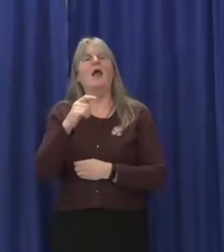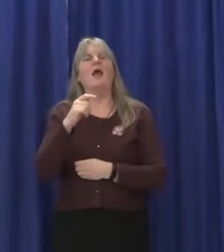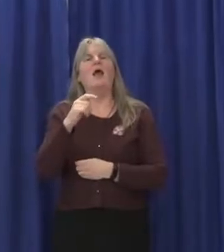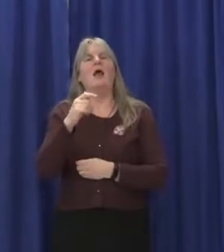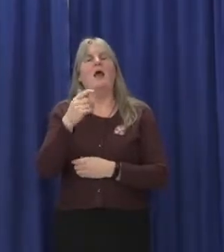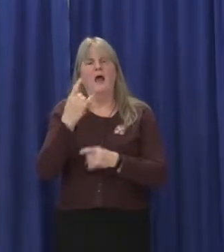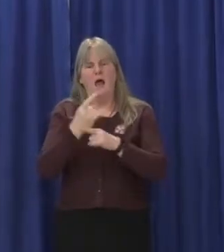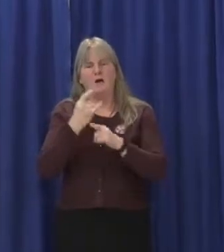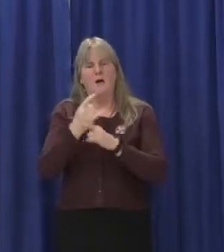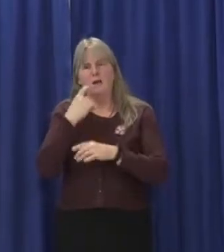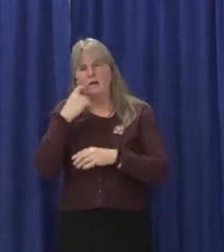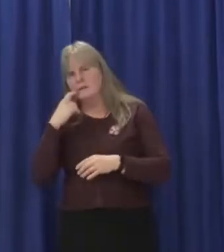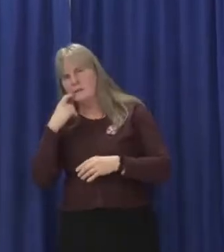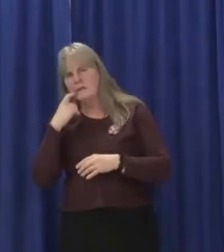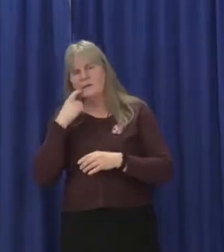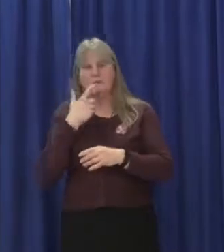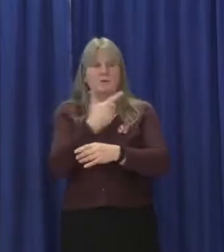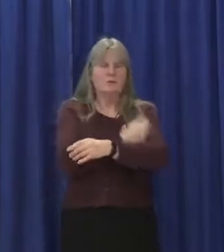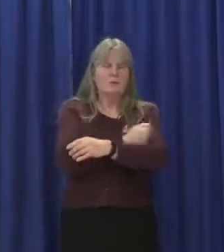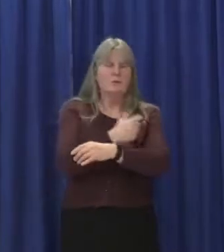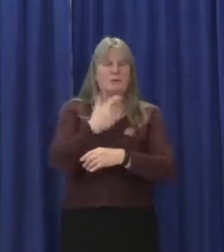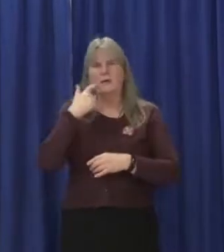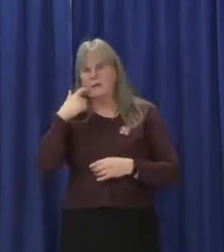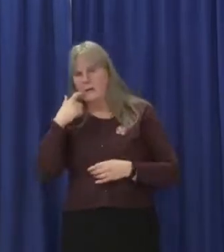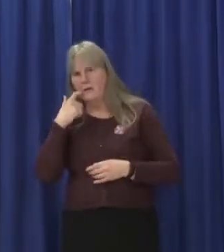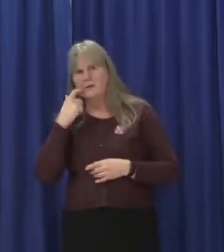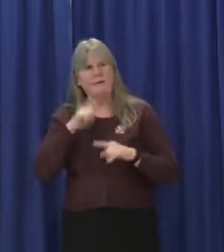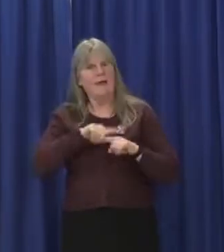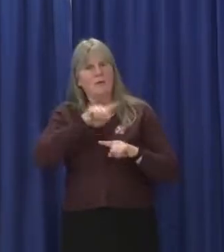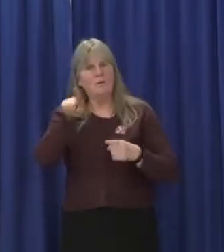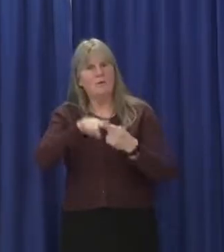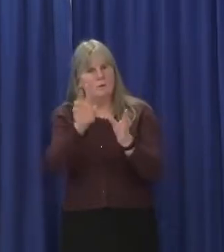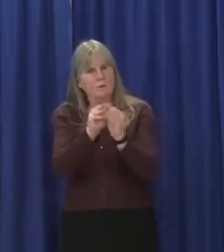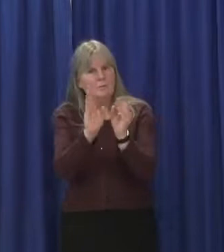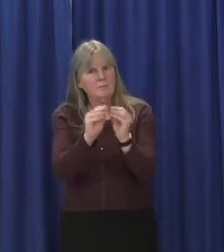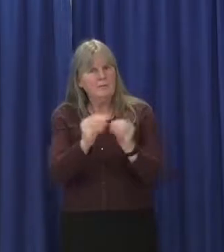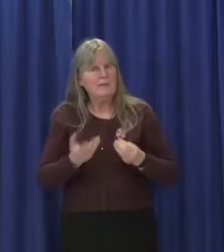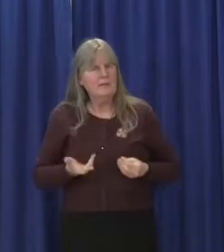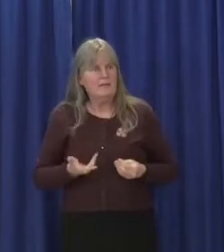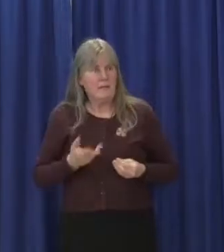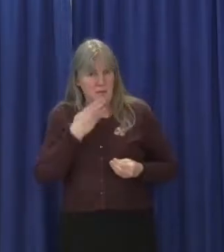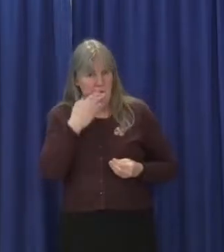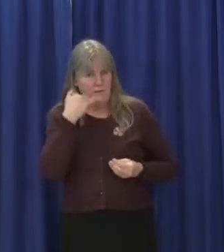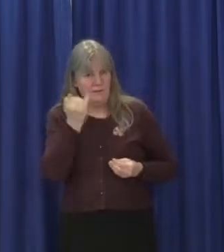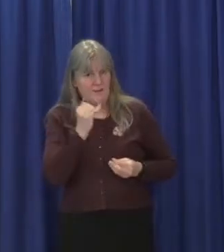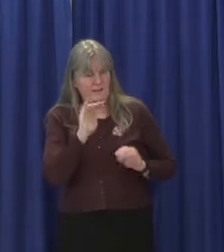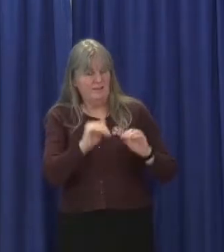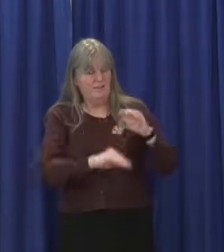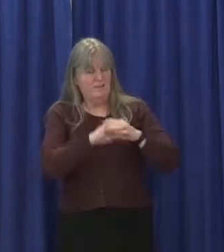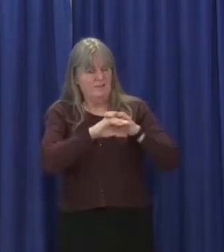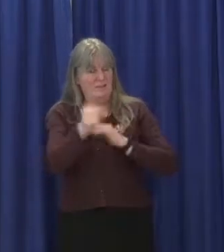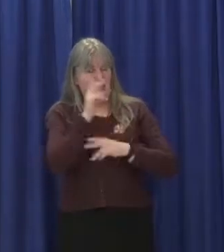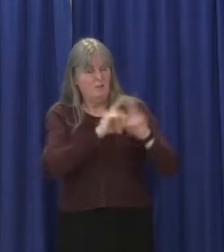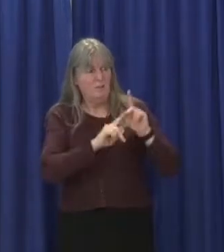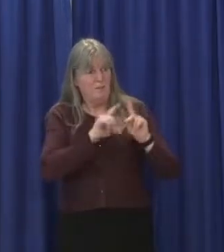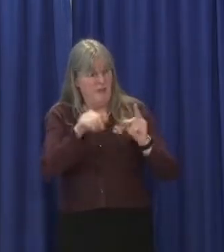new restrictions limiting to ten people. I am wondering if-- if that's a good idea to be turning people away from those programs right